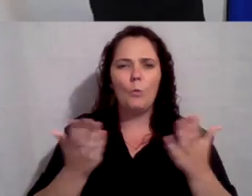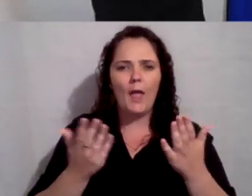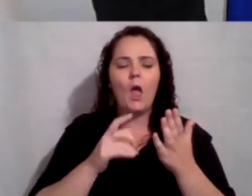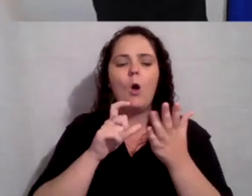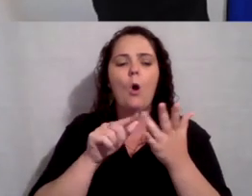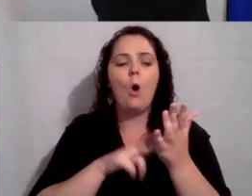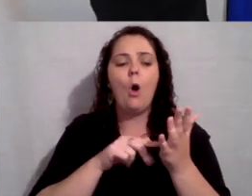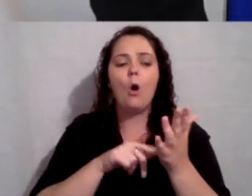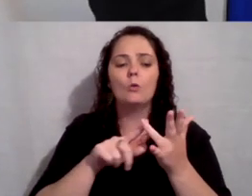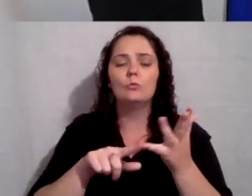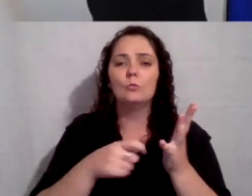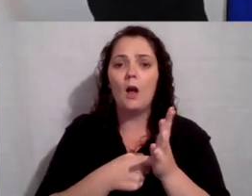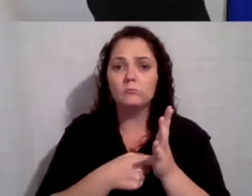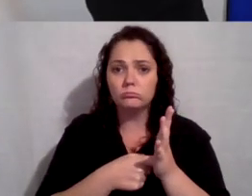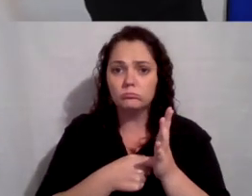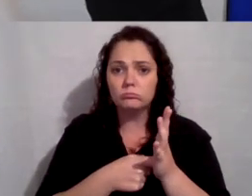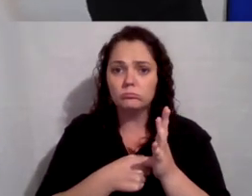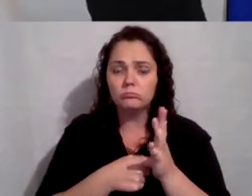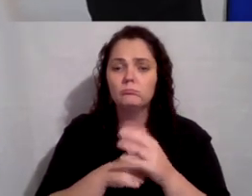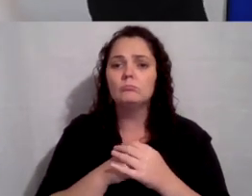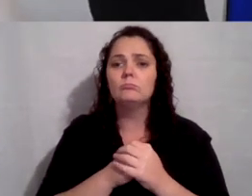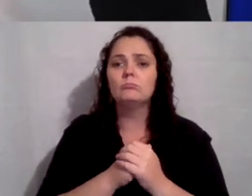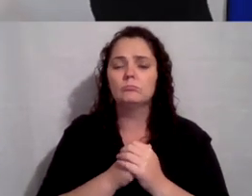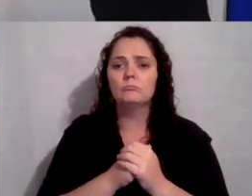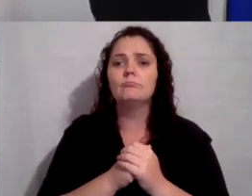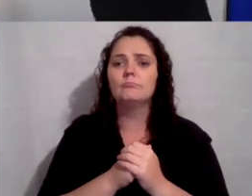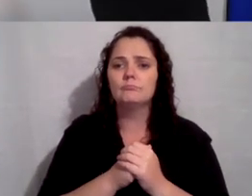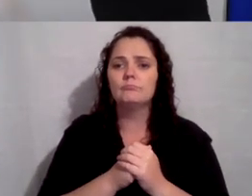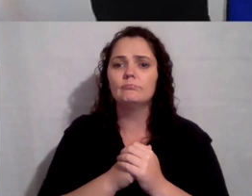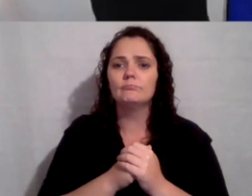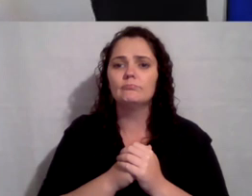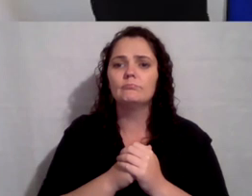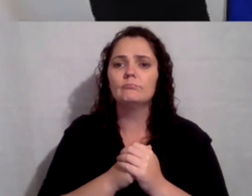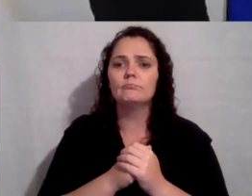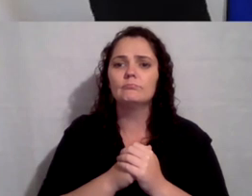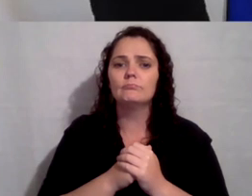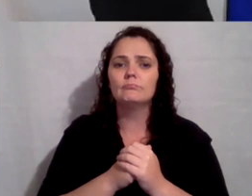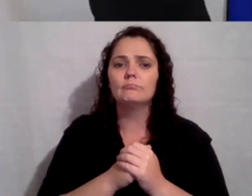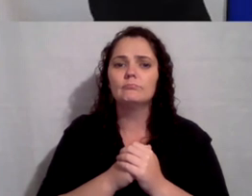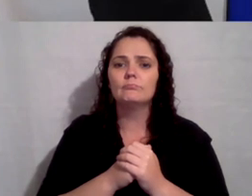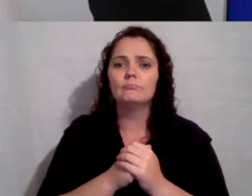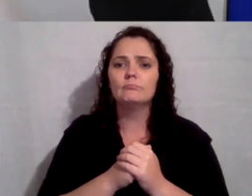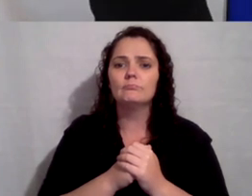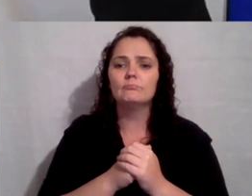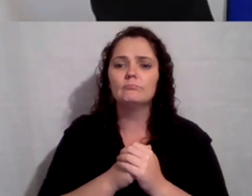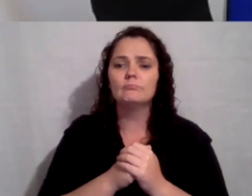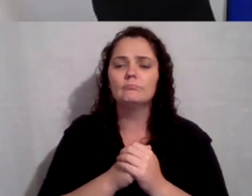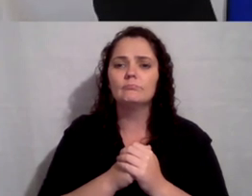drawing edges, that's contour, the perception of the edges of things – there thinking about that overall